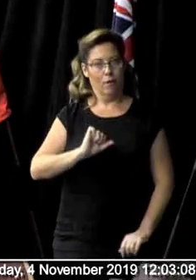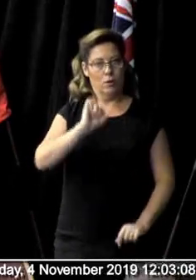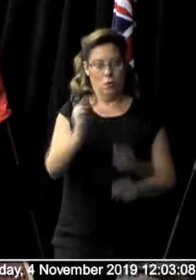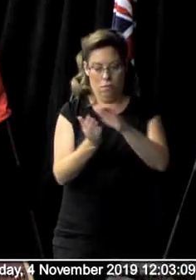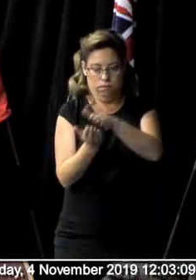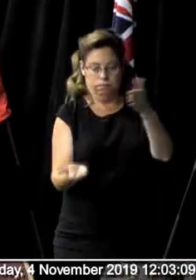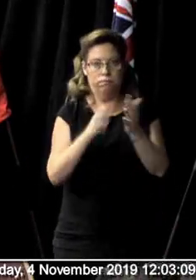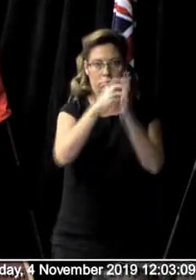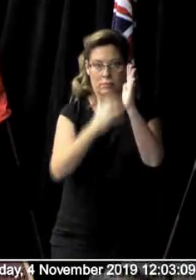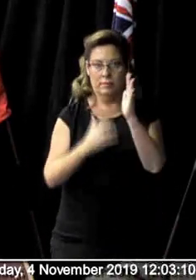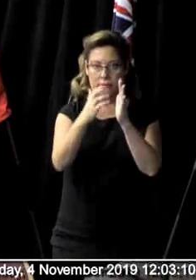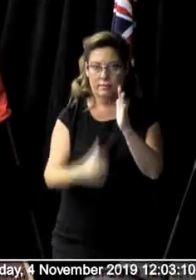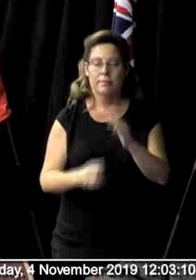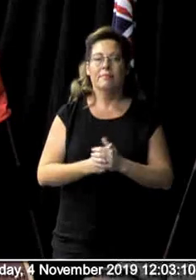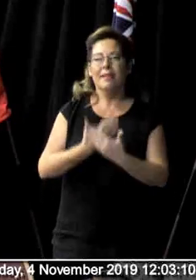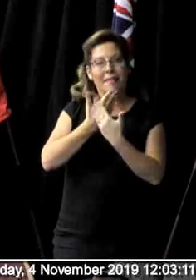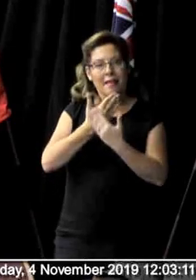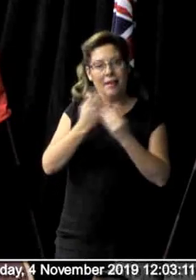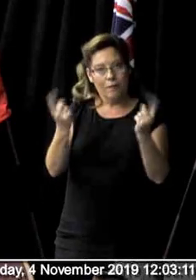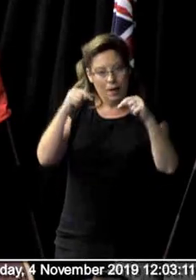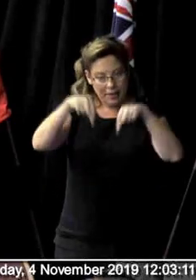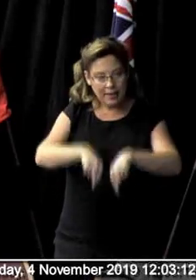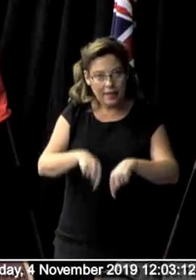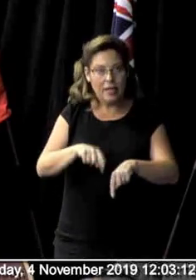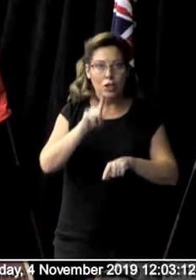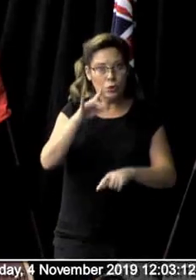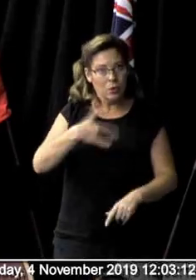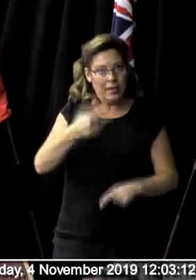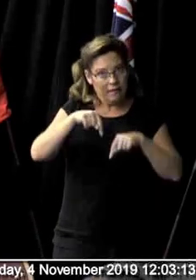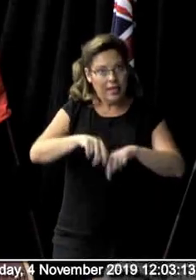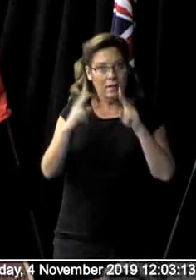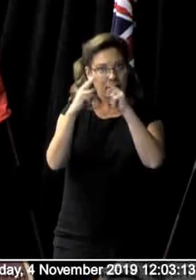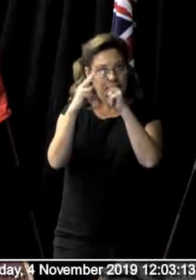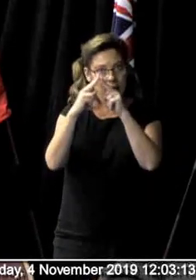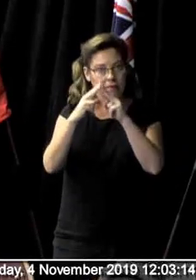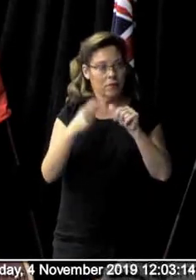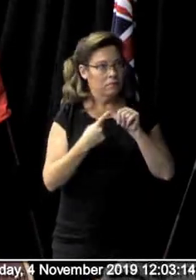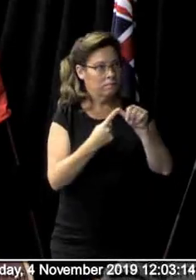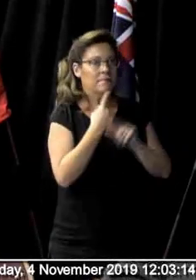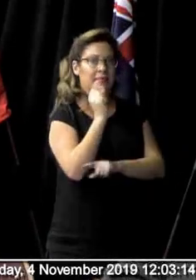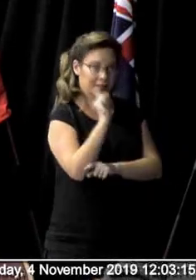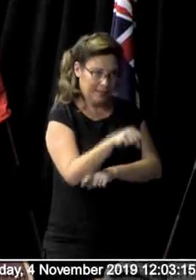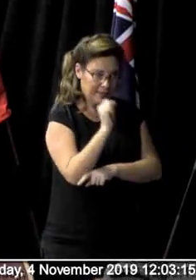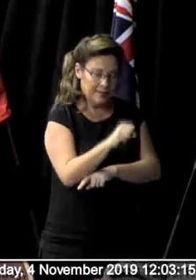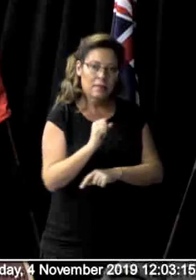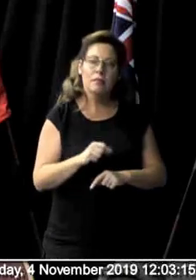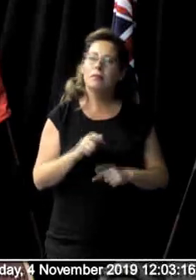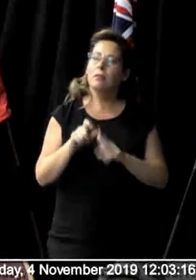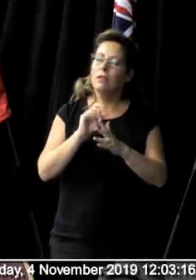Do you live here in a suburb in Townsville? FEMALE: I do. Do you have a daughter aged 13? FEMALE: I do.